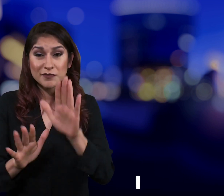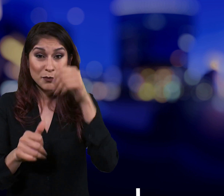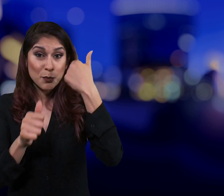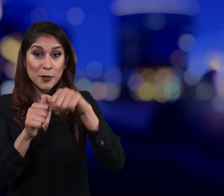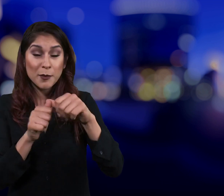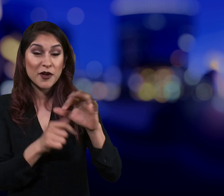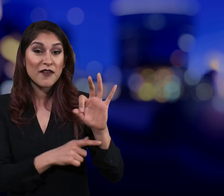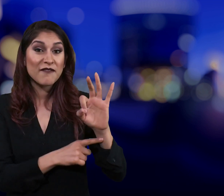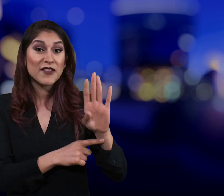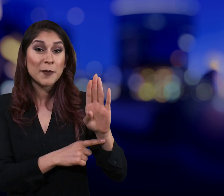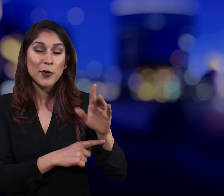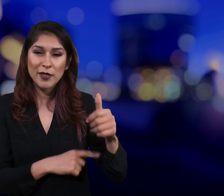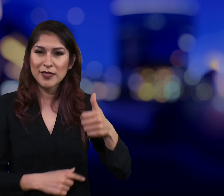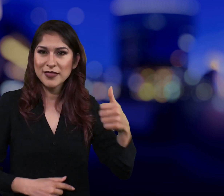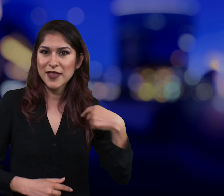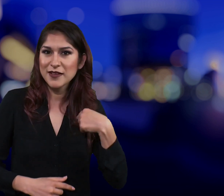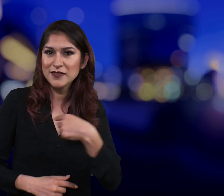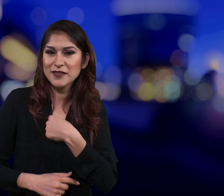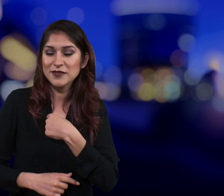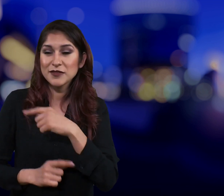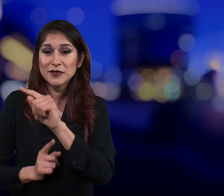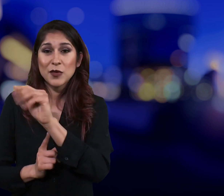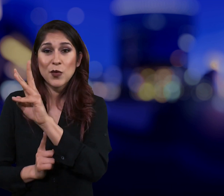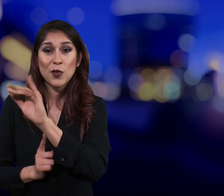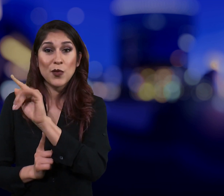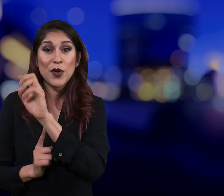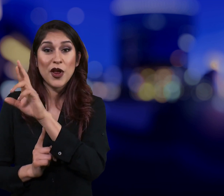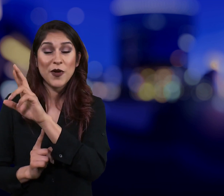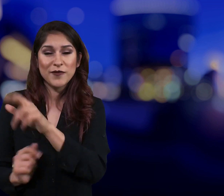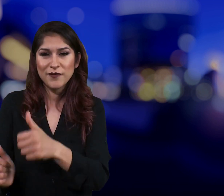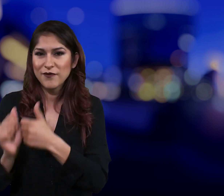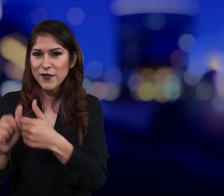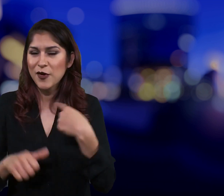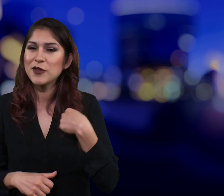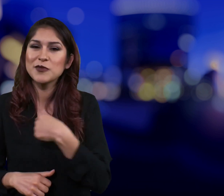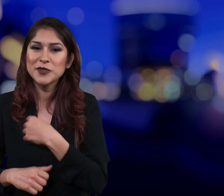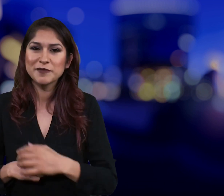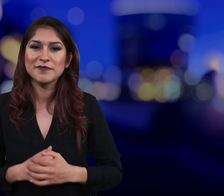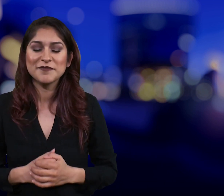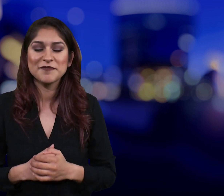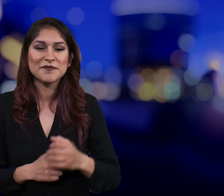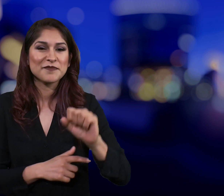Remember to like us on Facebook and follow us on Twitter.